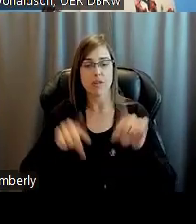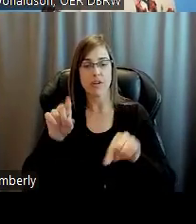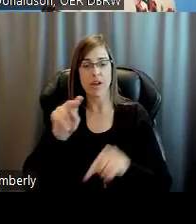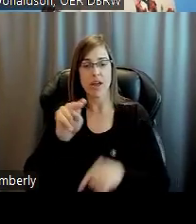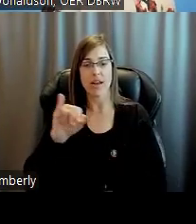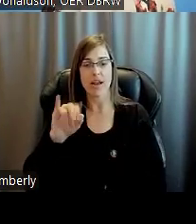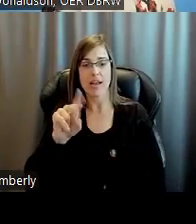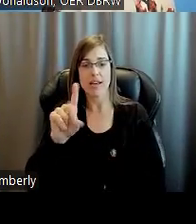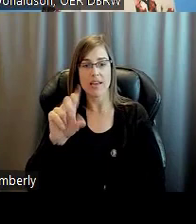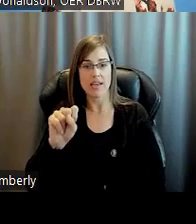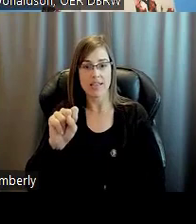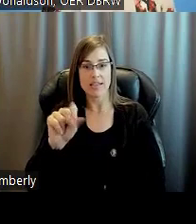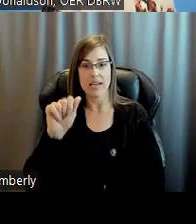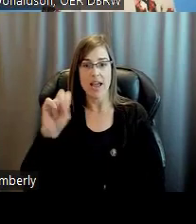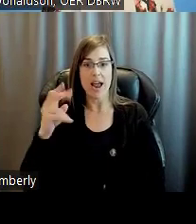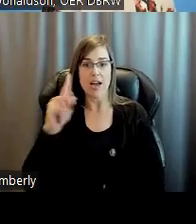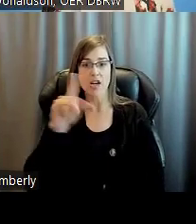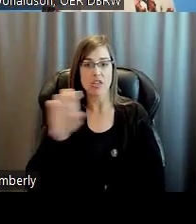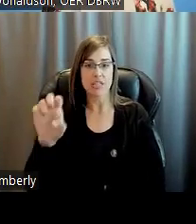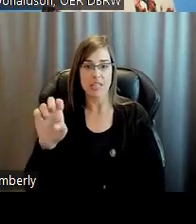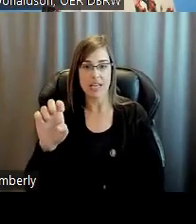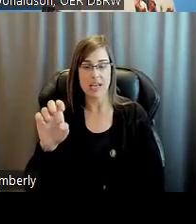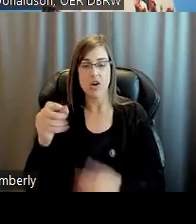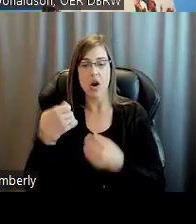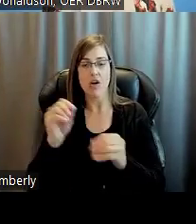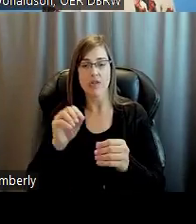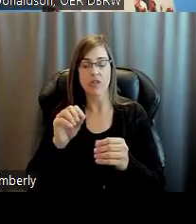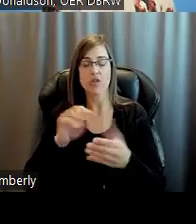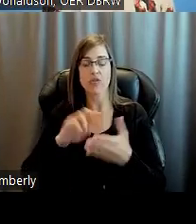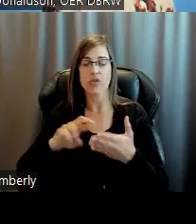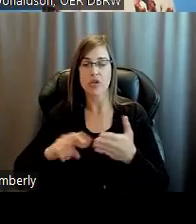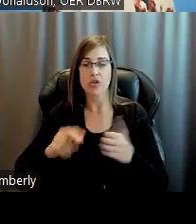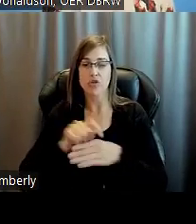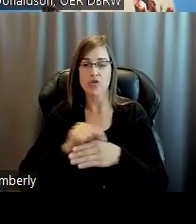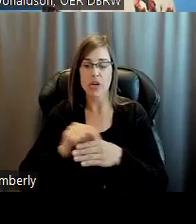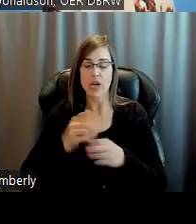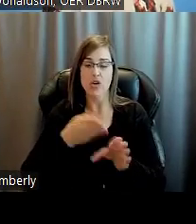Van't Veer, Director at Office of Research and Career Development at NIMH.